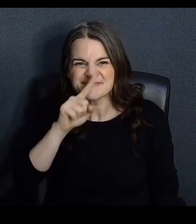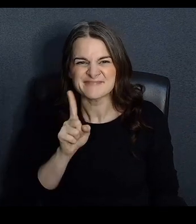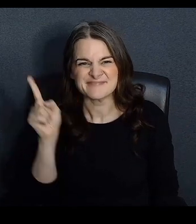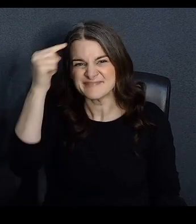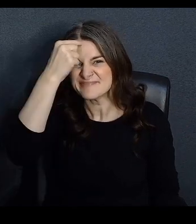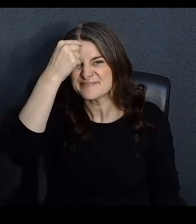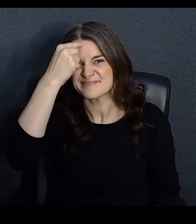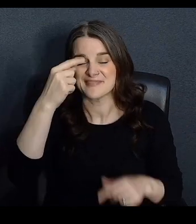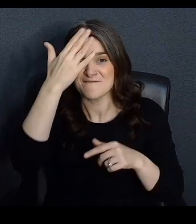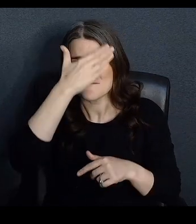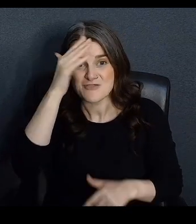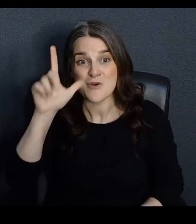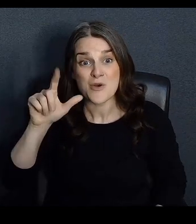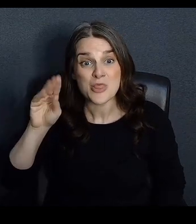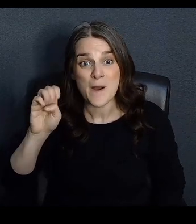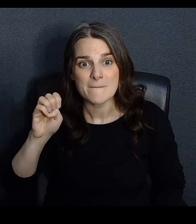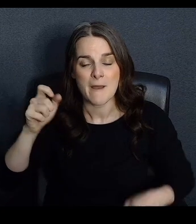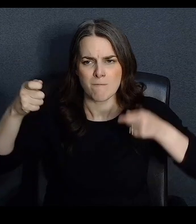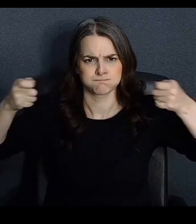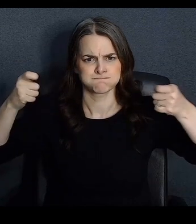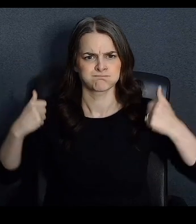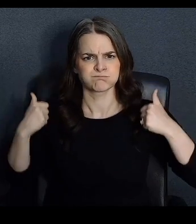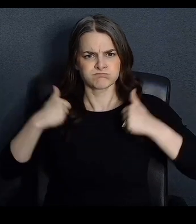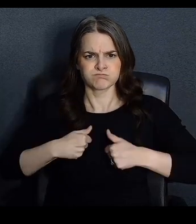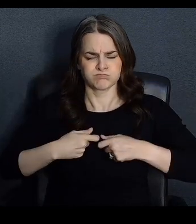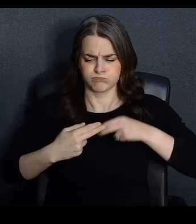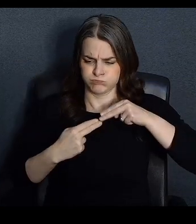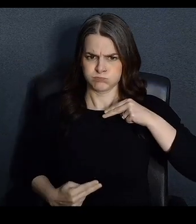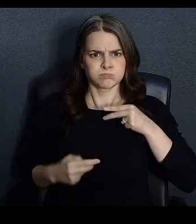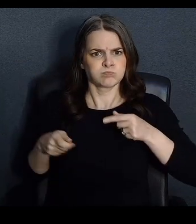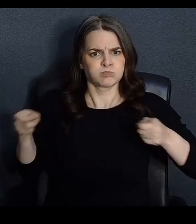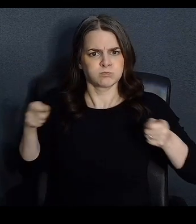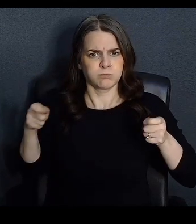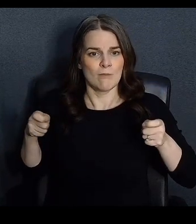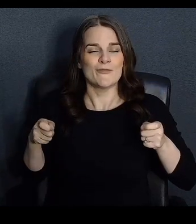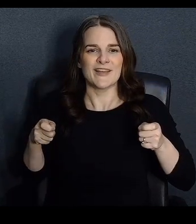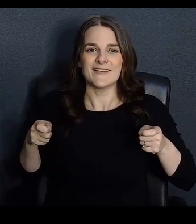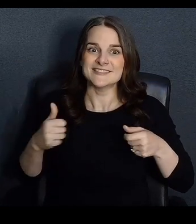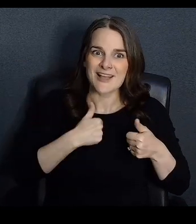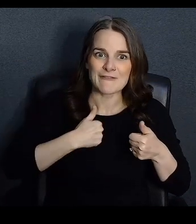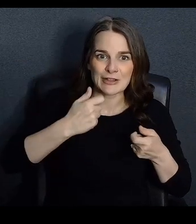And he is responsible for self control, organization, and flexible thinking.